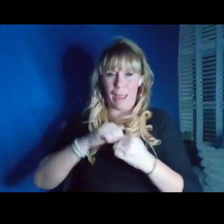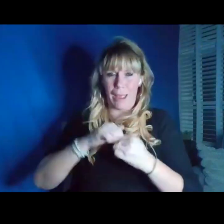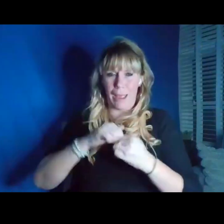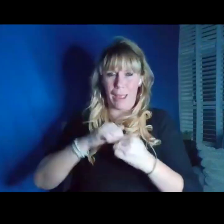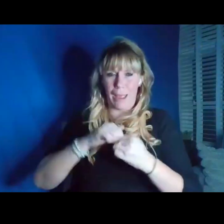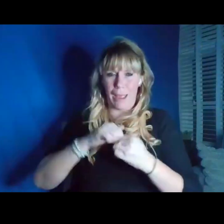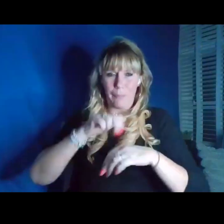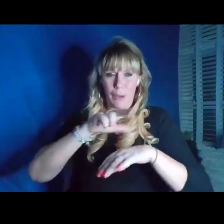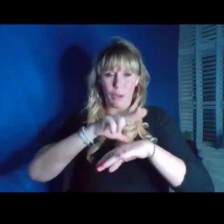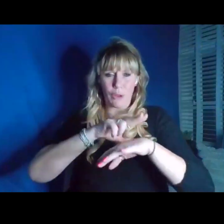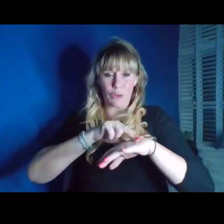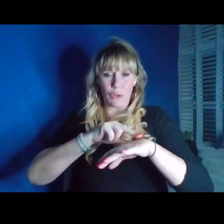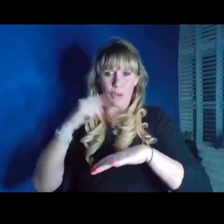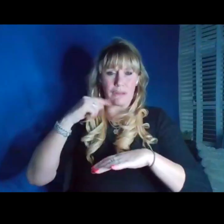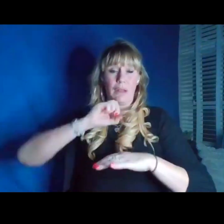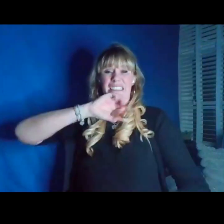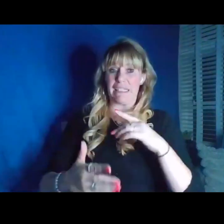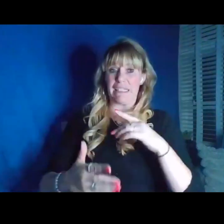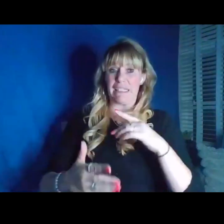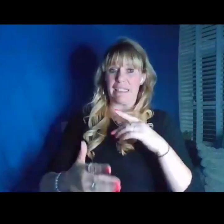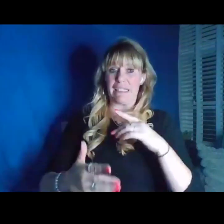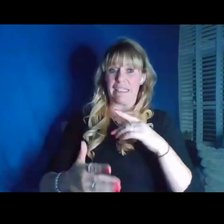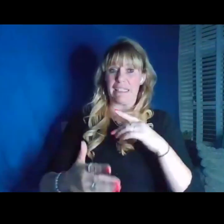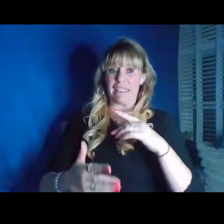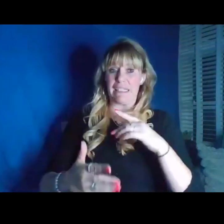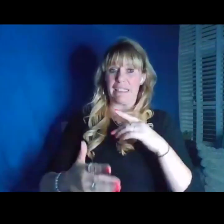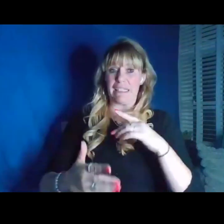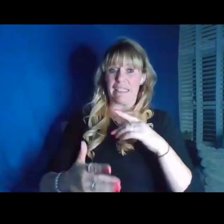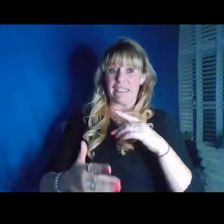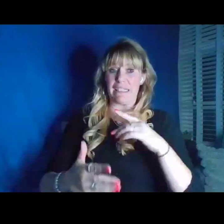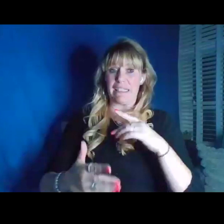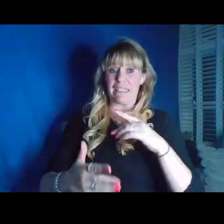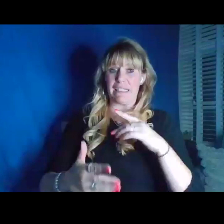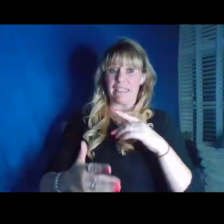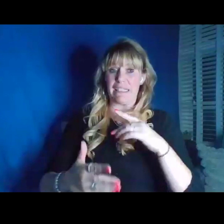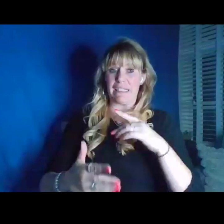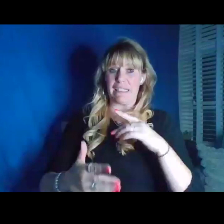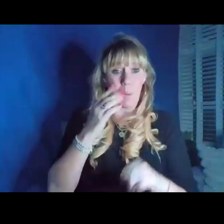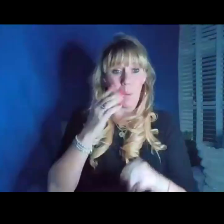Because it started when I found you, started as writers together.